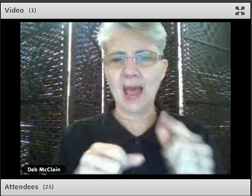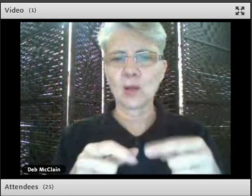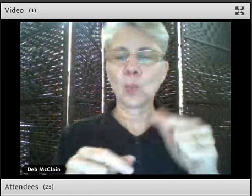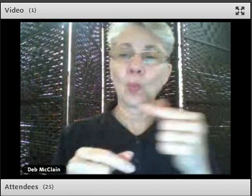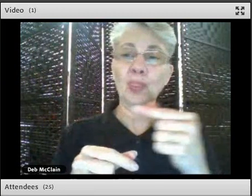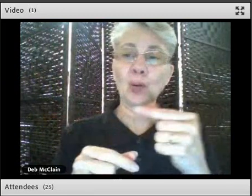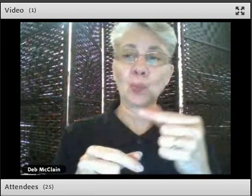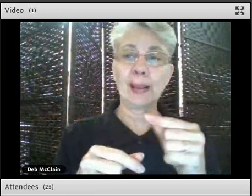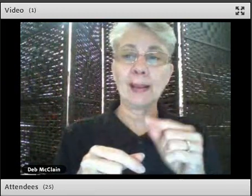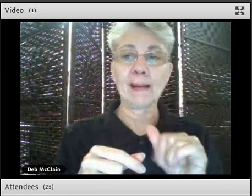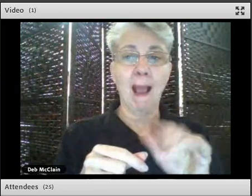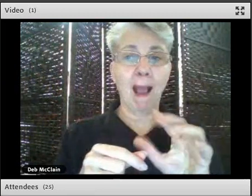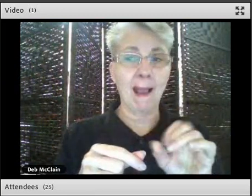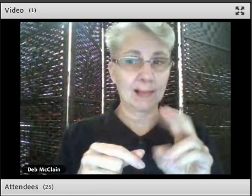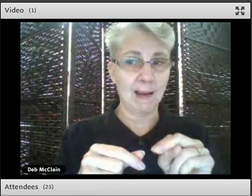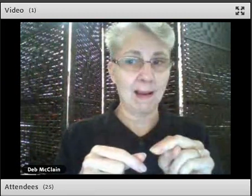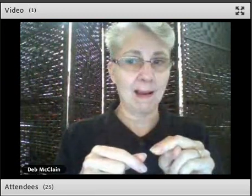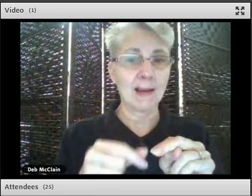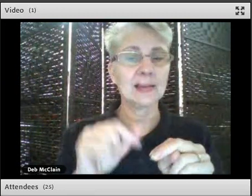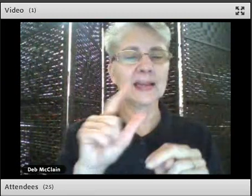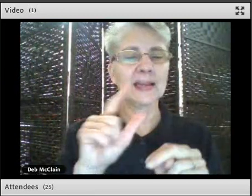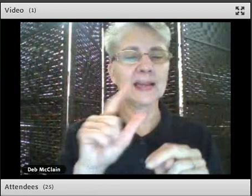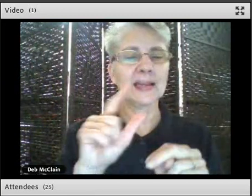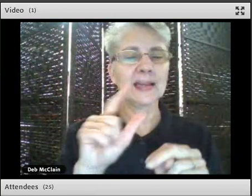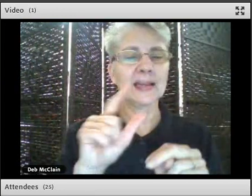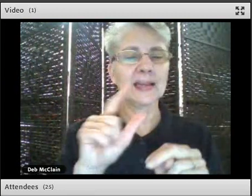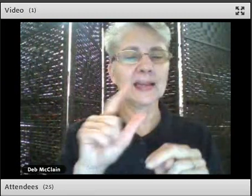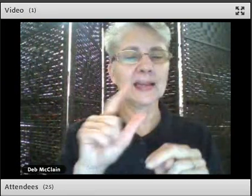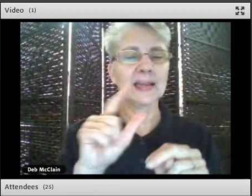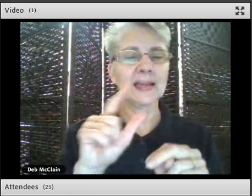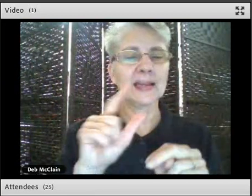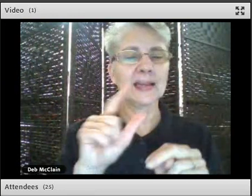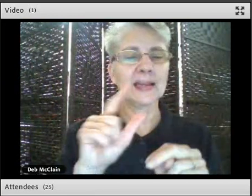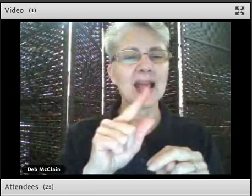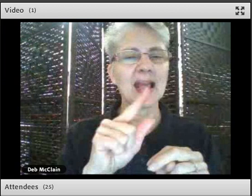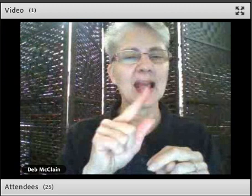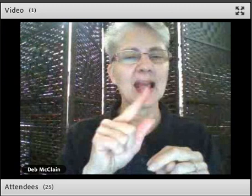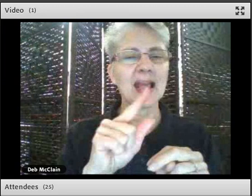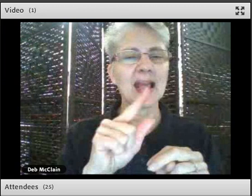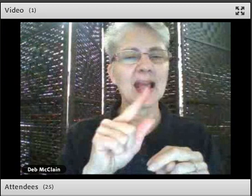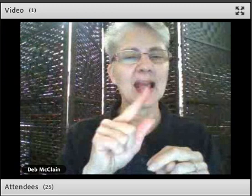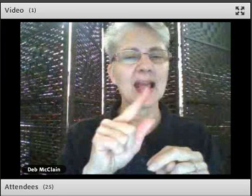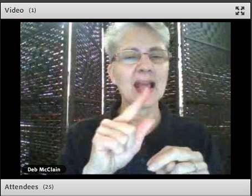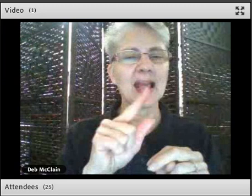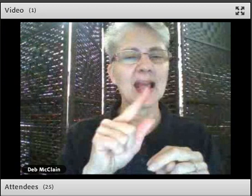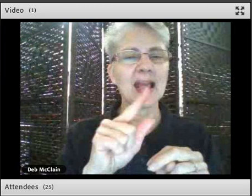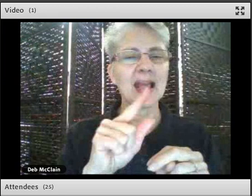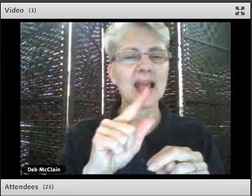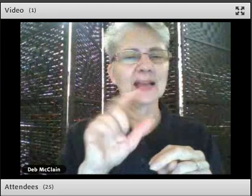And I just call them policy statements because it's much faster and easier to say.